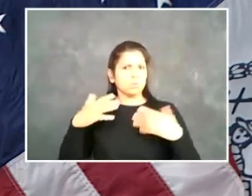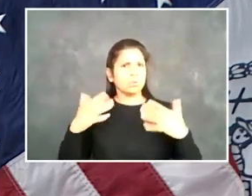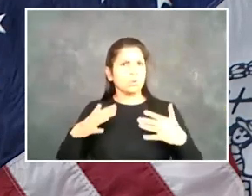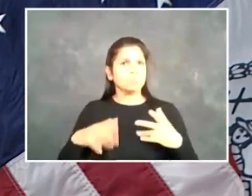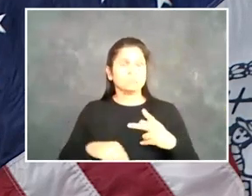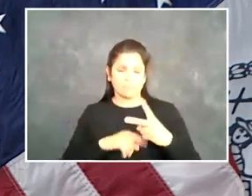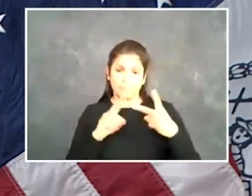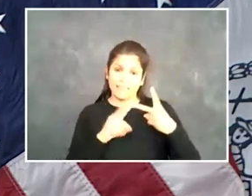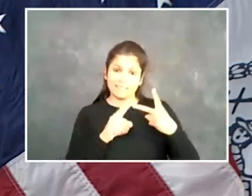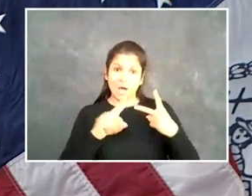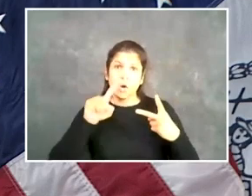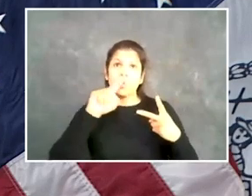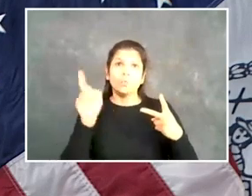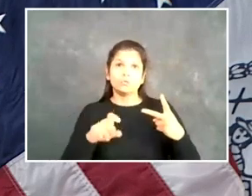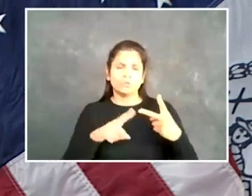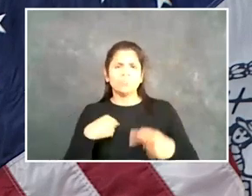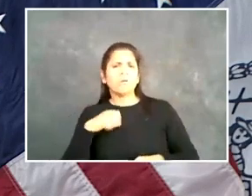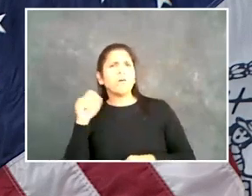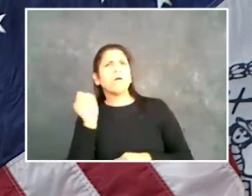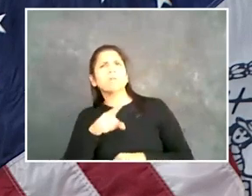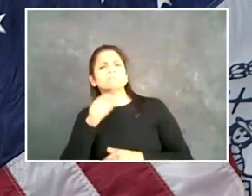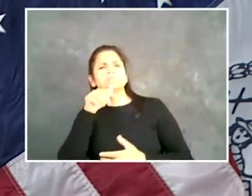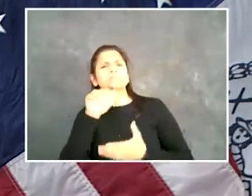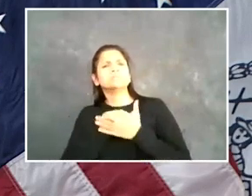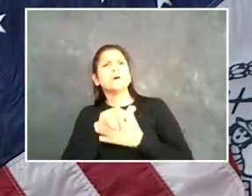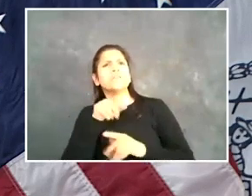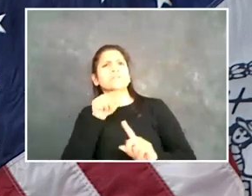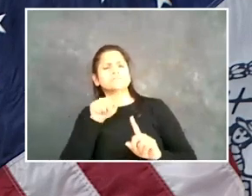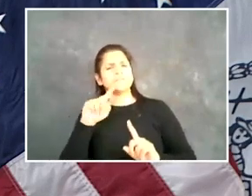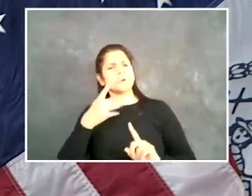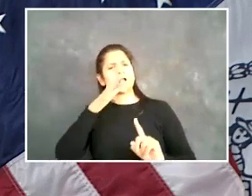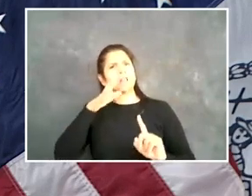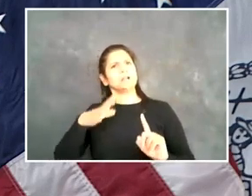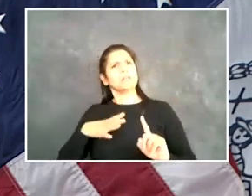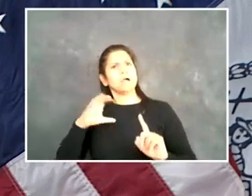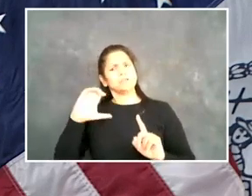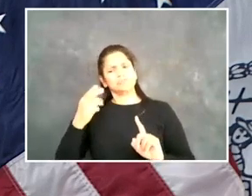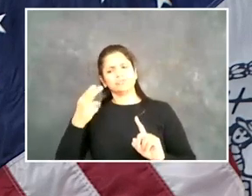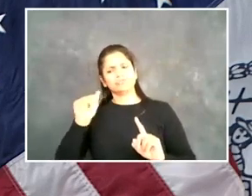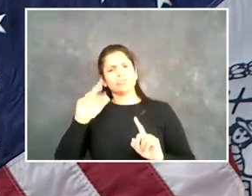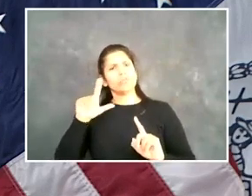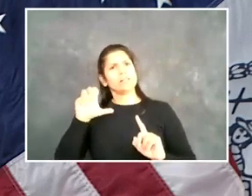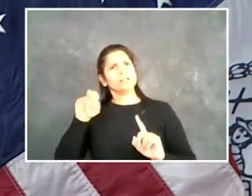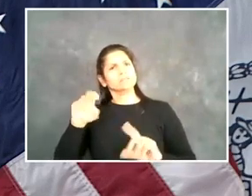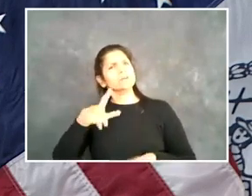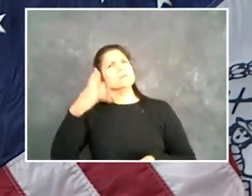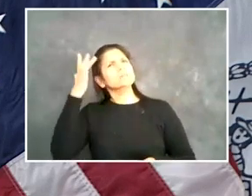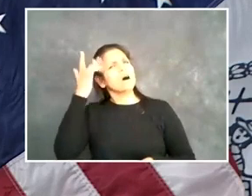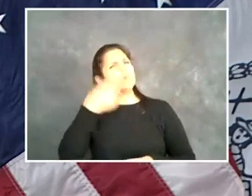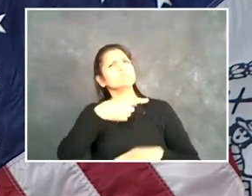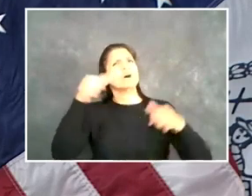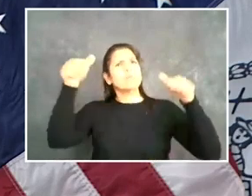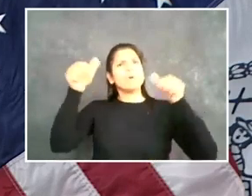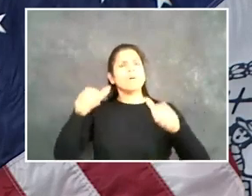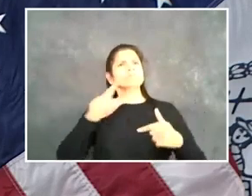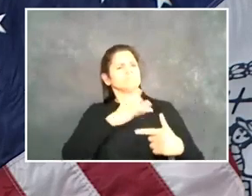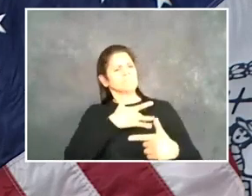CALLED THE FIRST APPOINTMENT NEPOTISM.